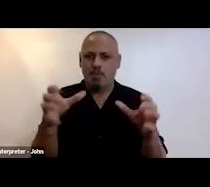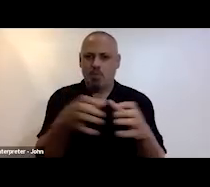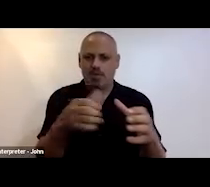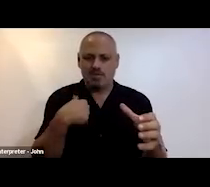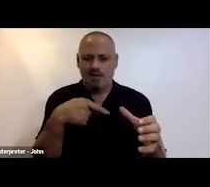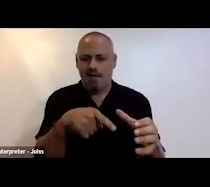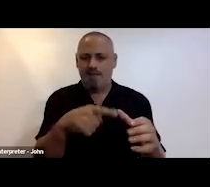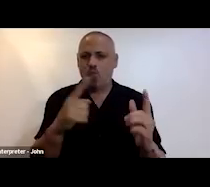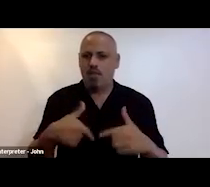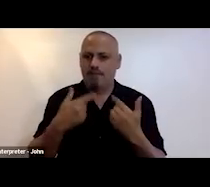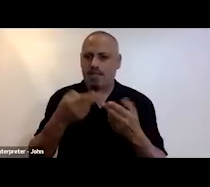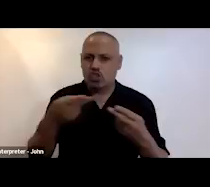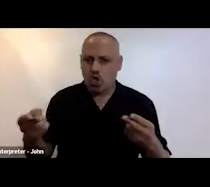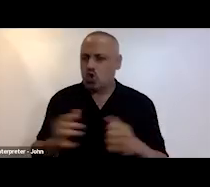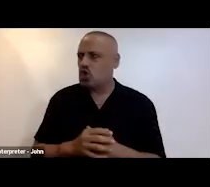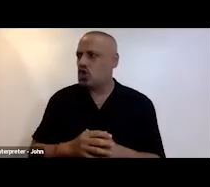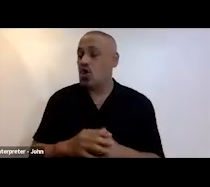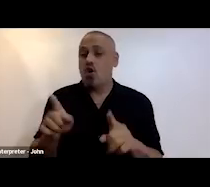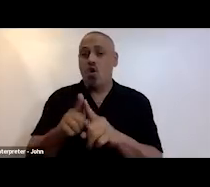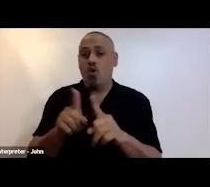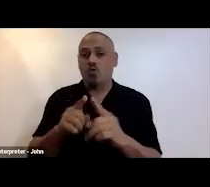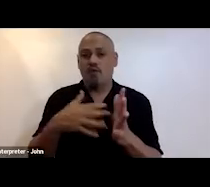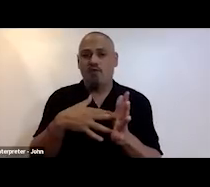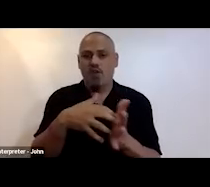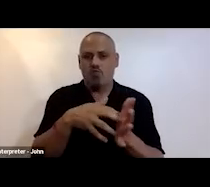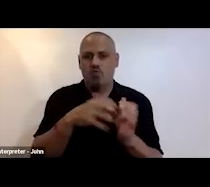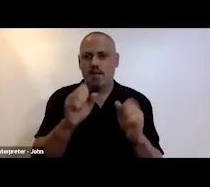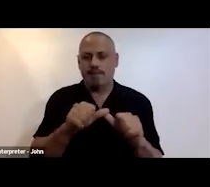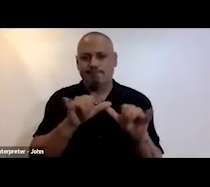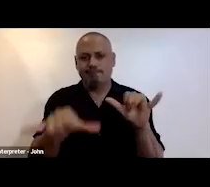while they're living unsheltered, and also vulnerabilities that can remain with them